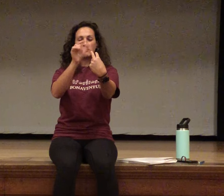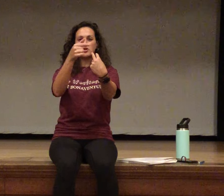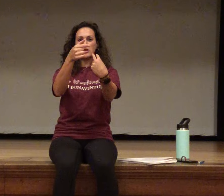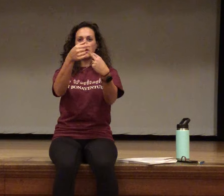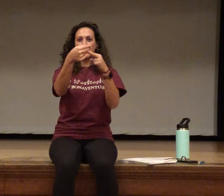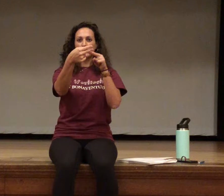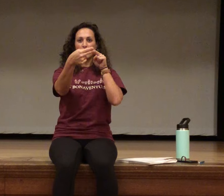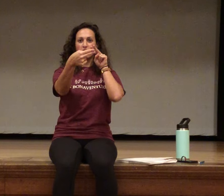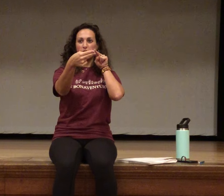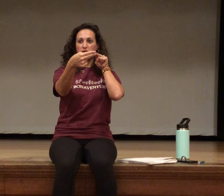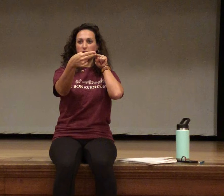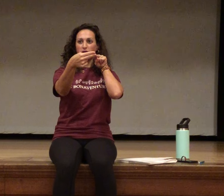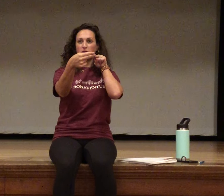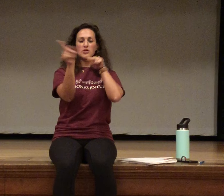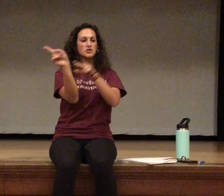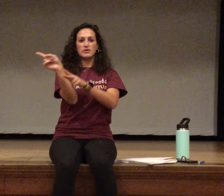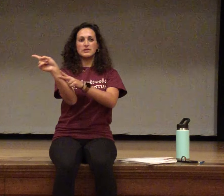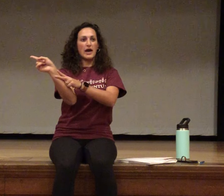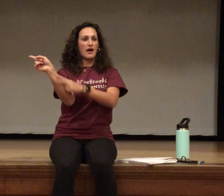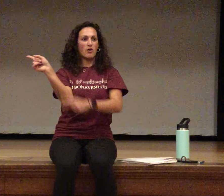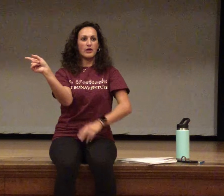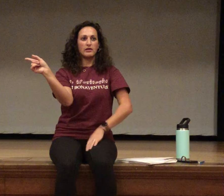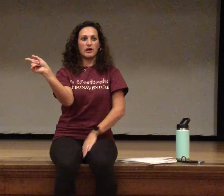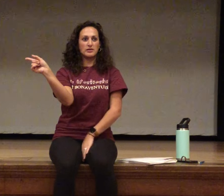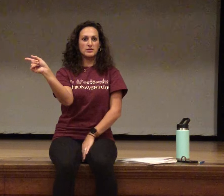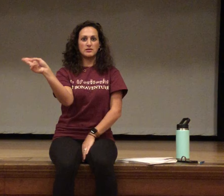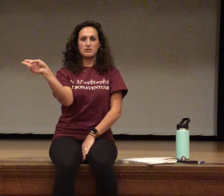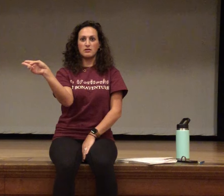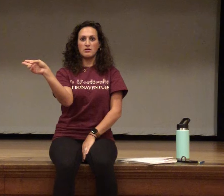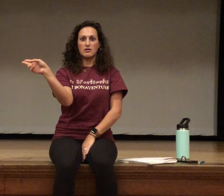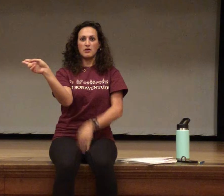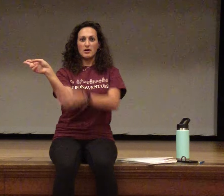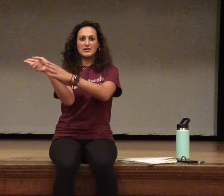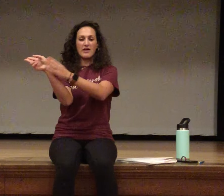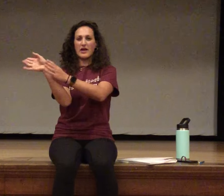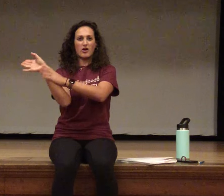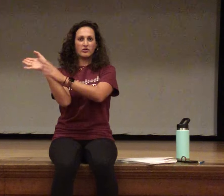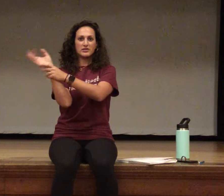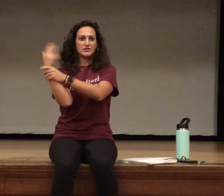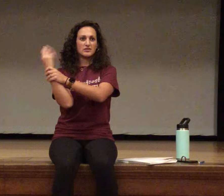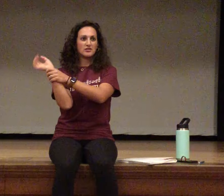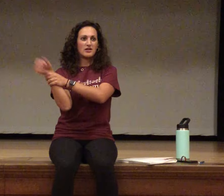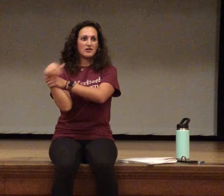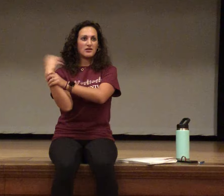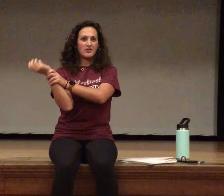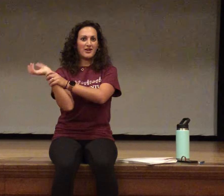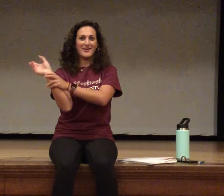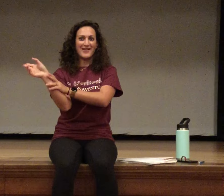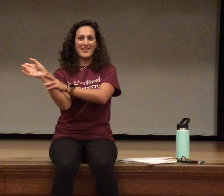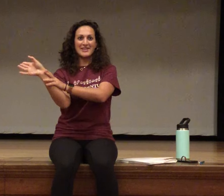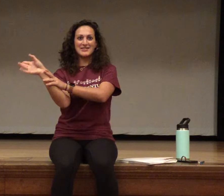G and H are from here so it's not out like this because that that hurts that's that's